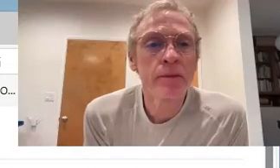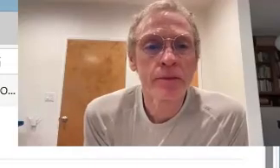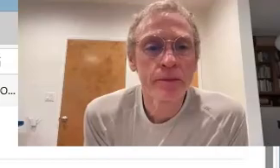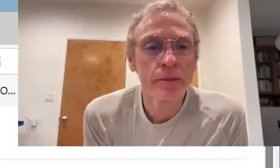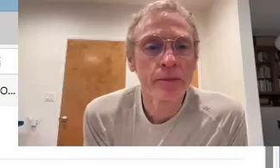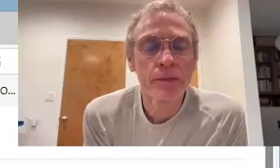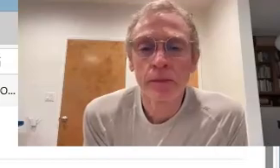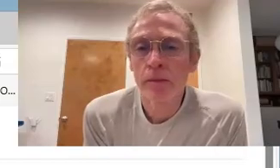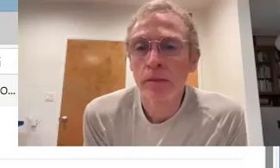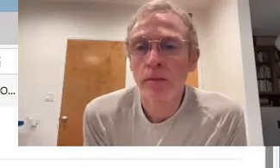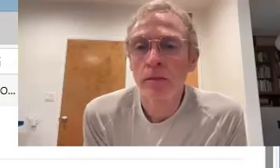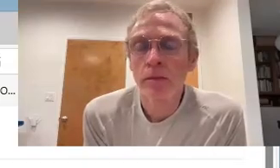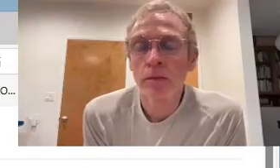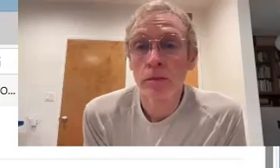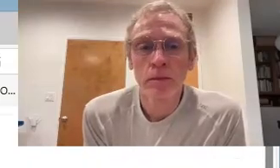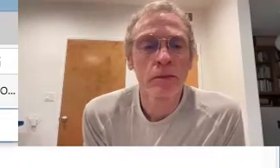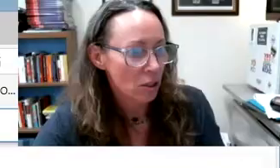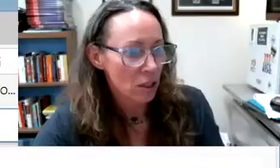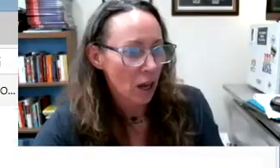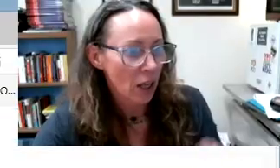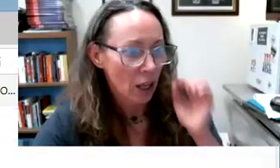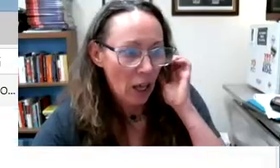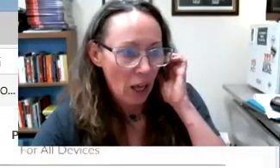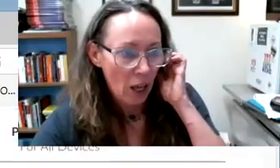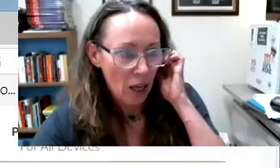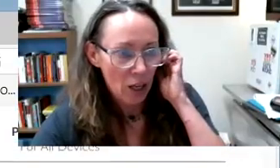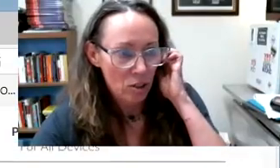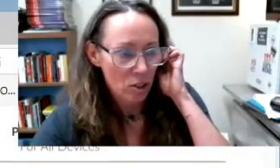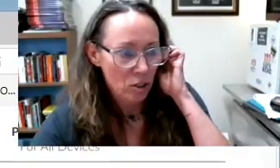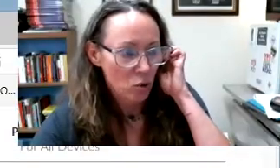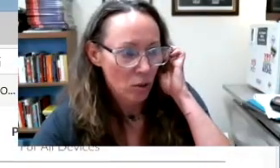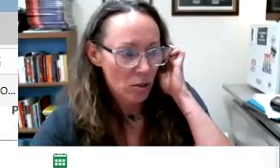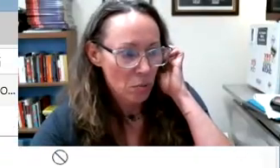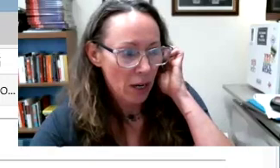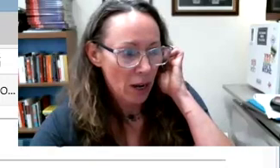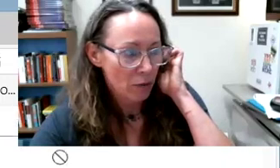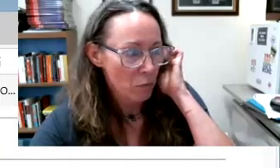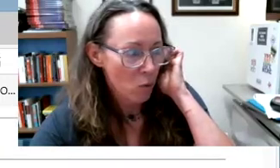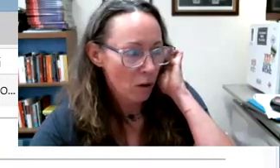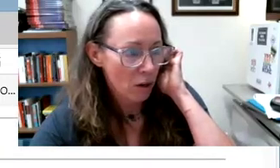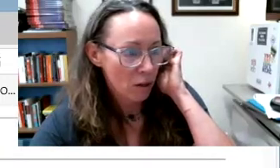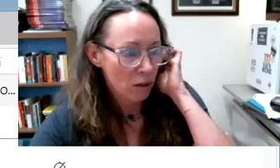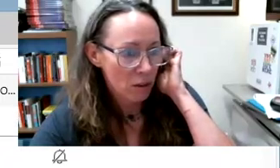So this is what notifications looks like. And yours might have